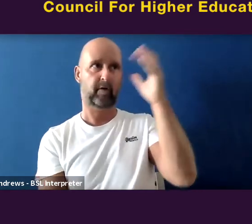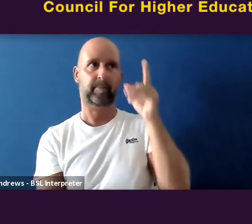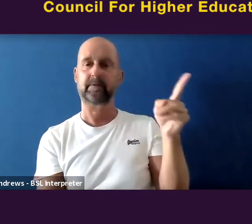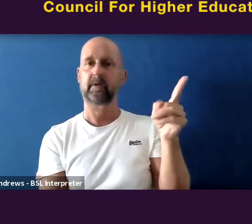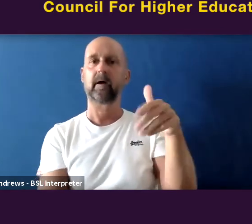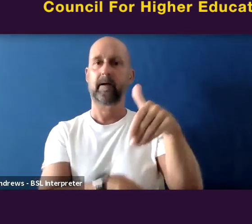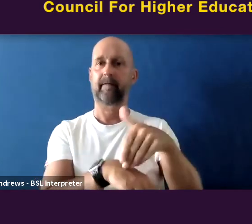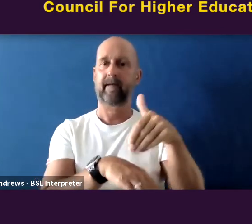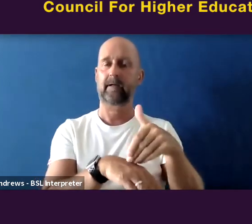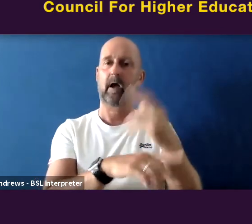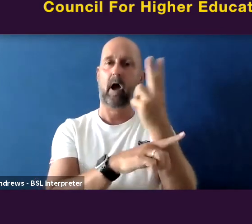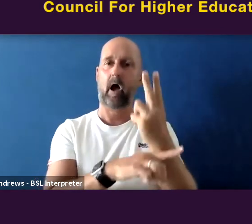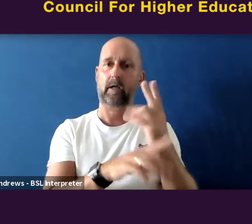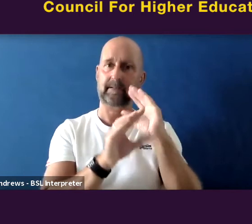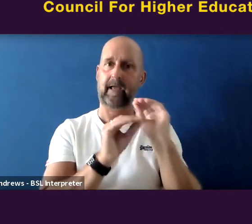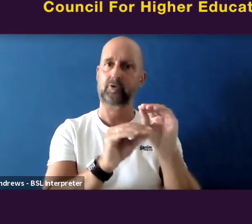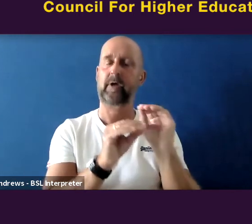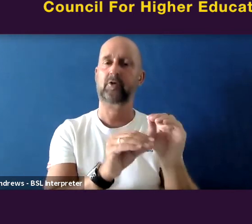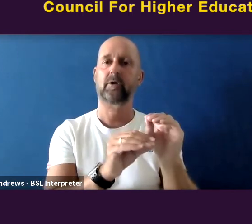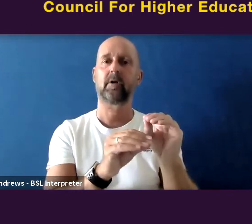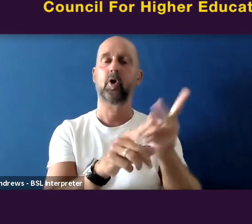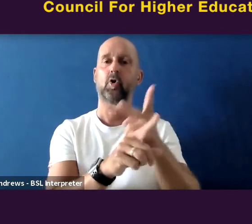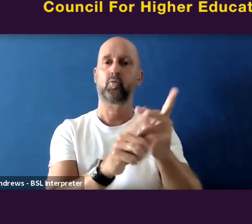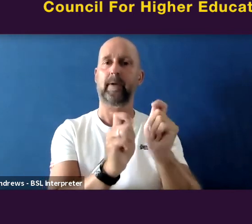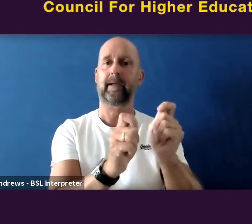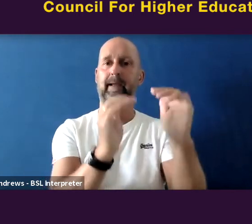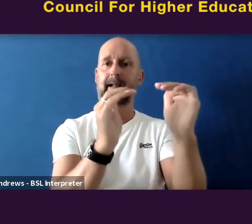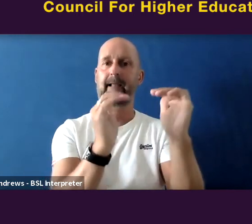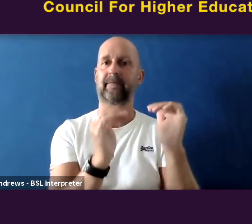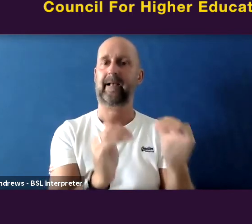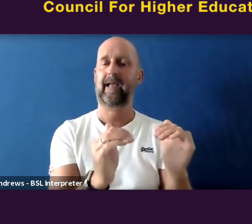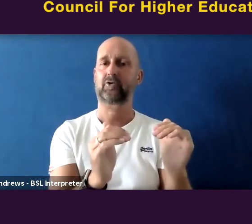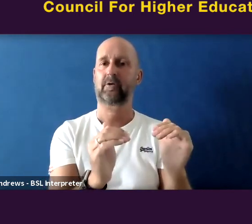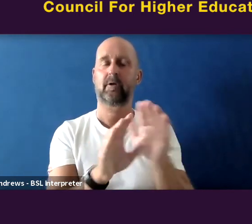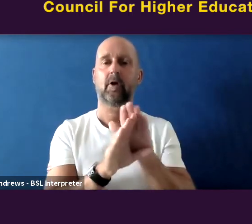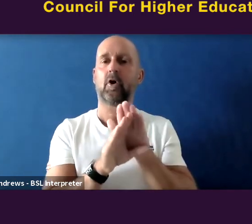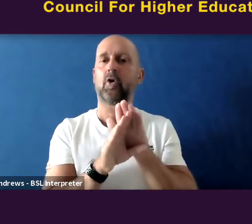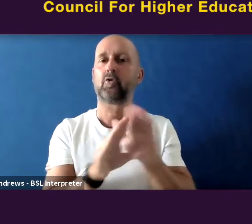sector and a reclassification of arts subjects as ‘not a strategic priority’